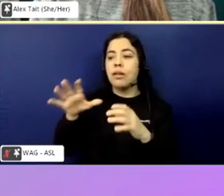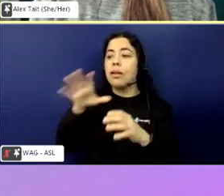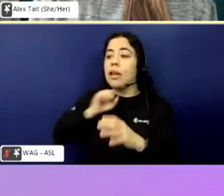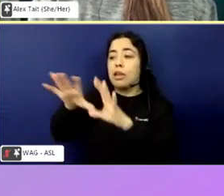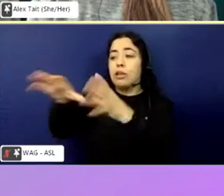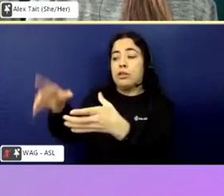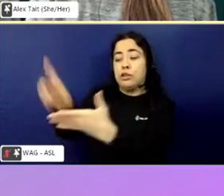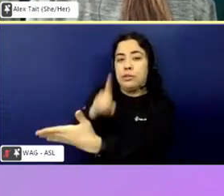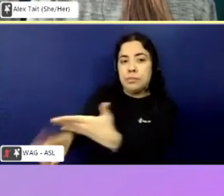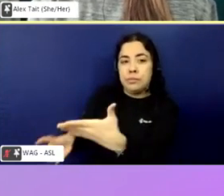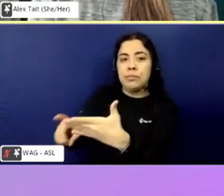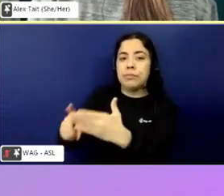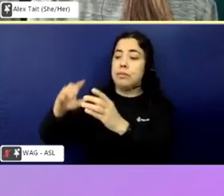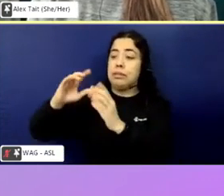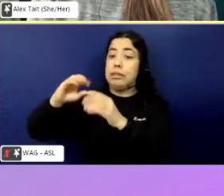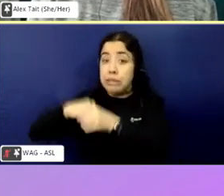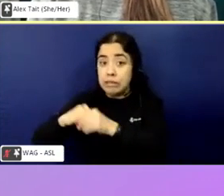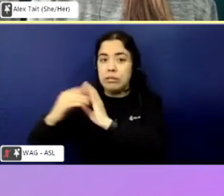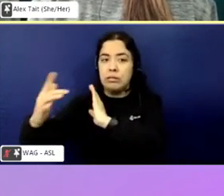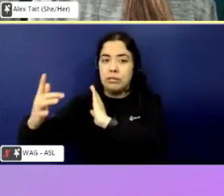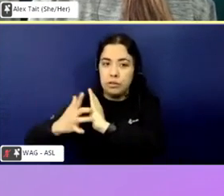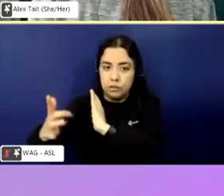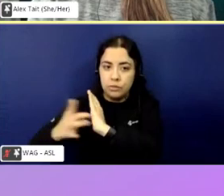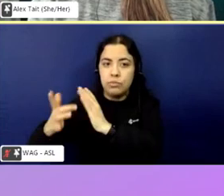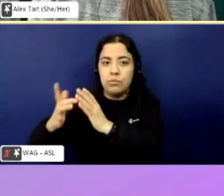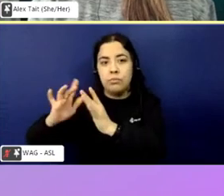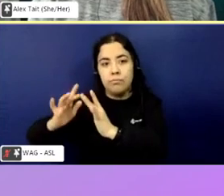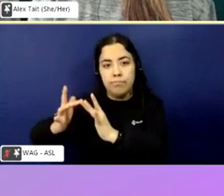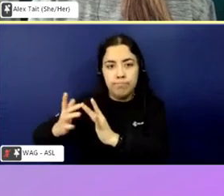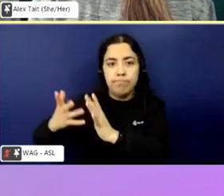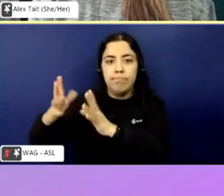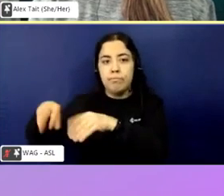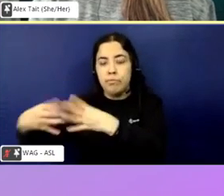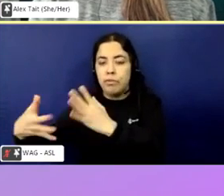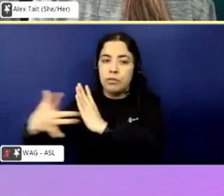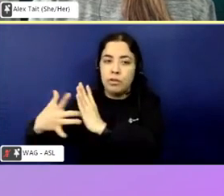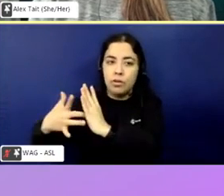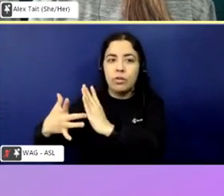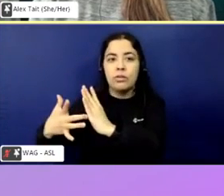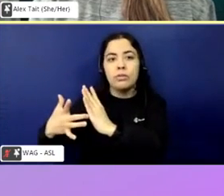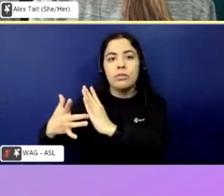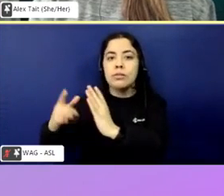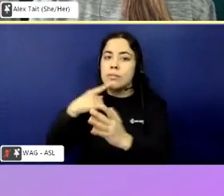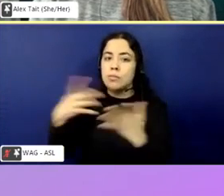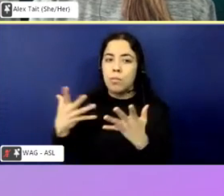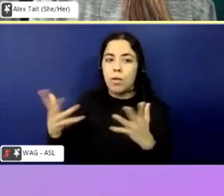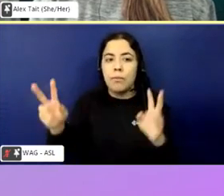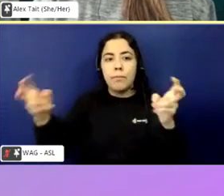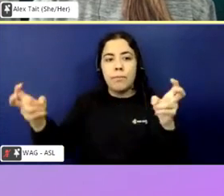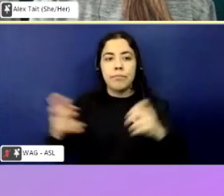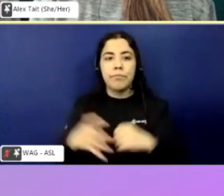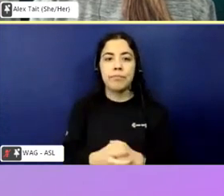The article ageism and digital technology colo policy measures to says, address ageism a recent study